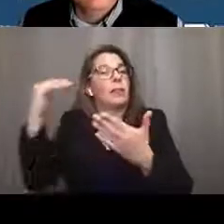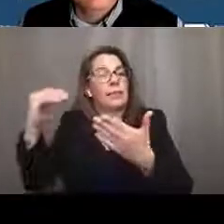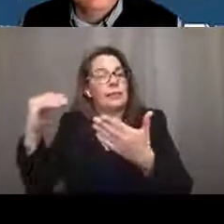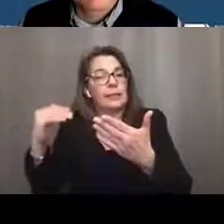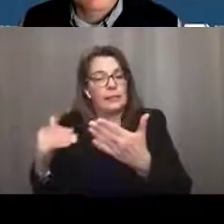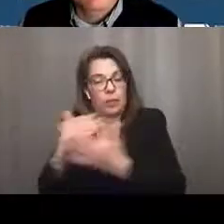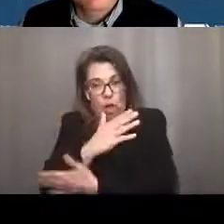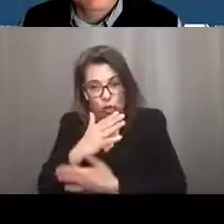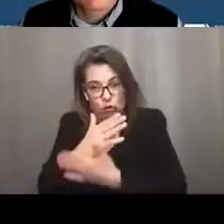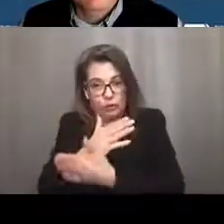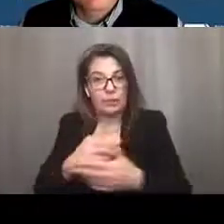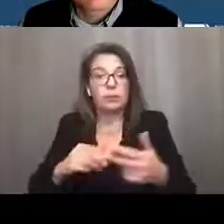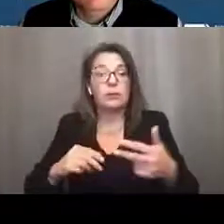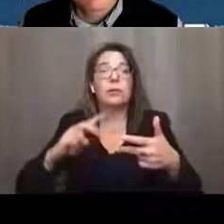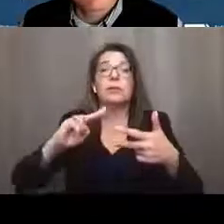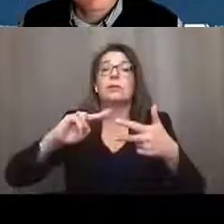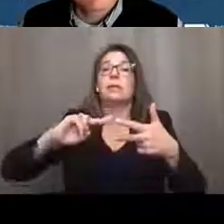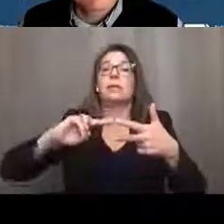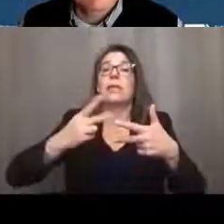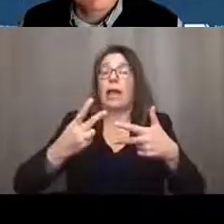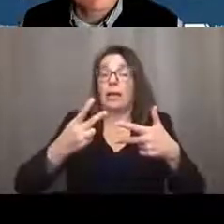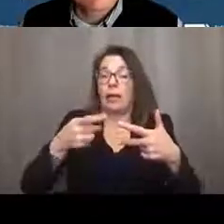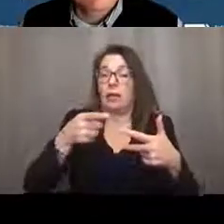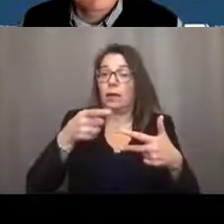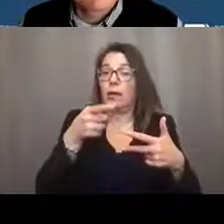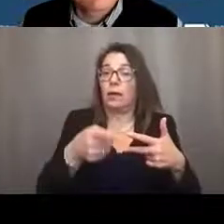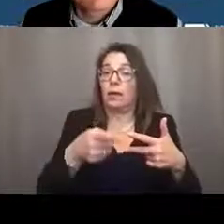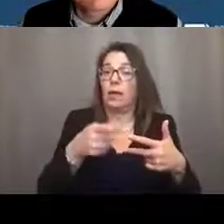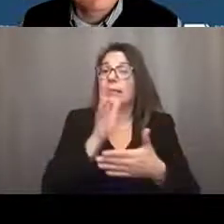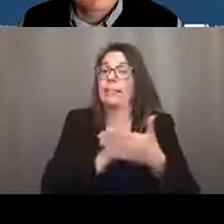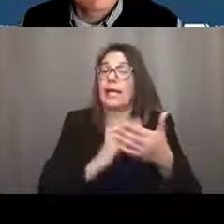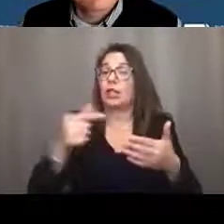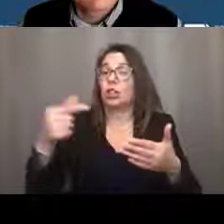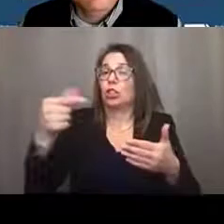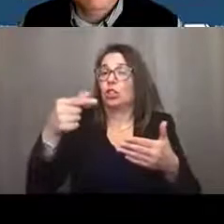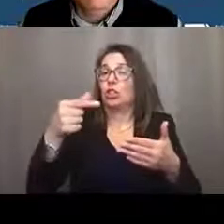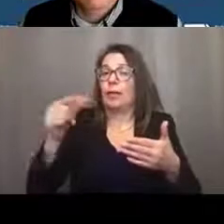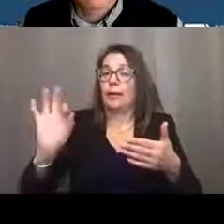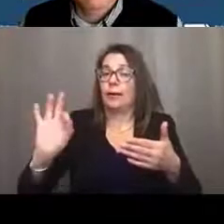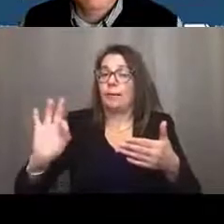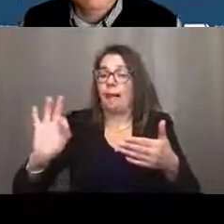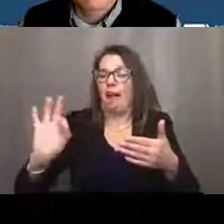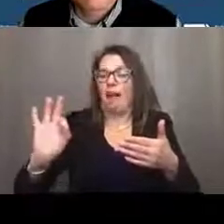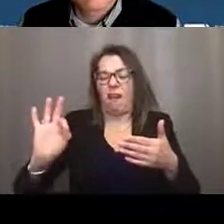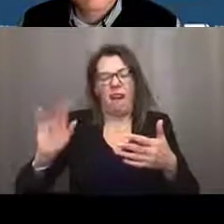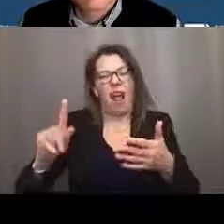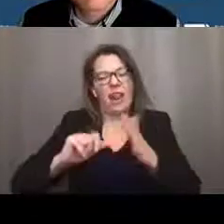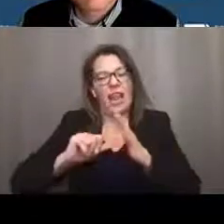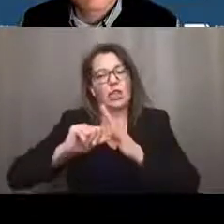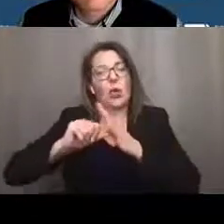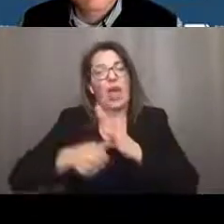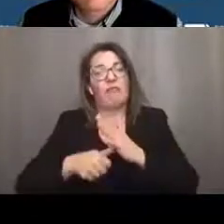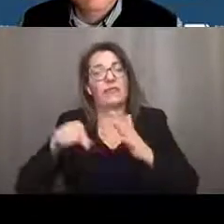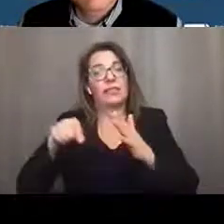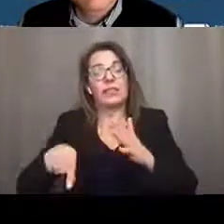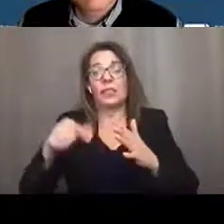The second is in Section G.9, I like to highlight this one because here we're really looking for